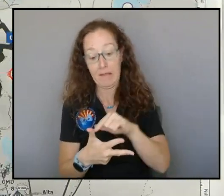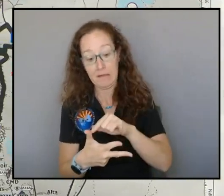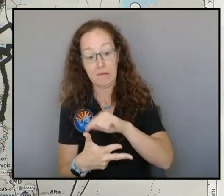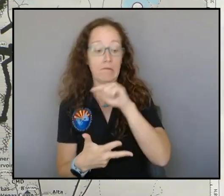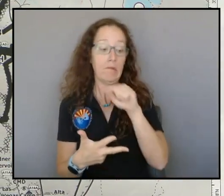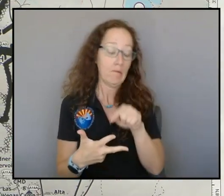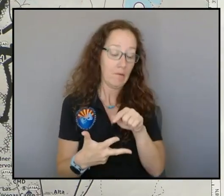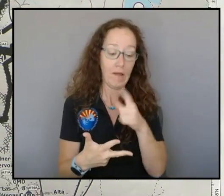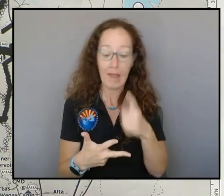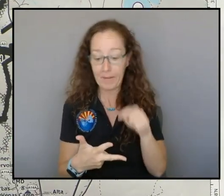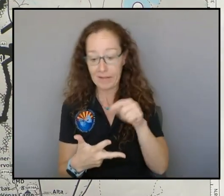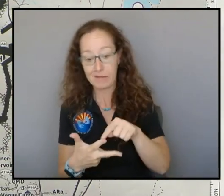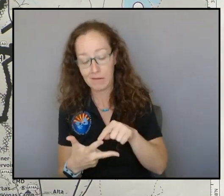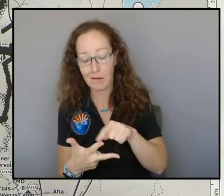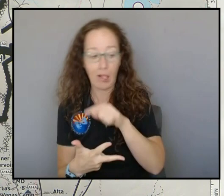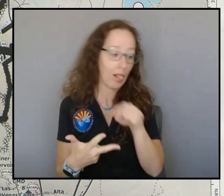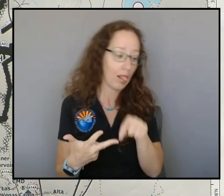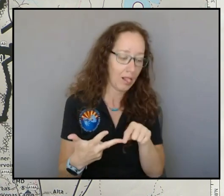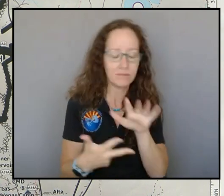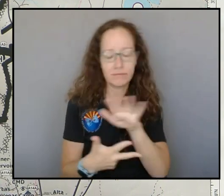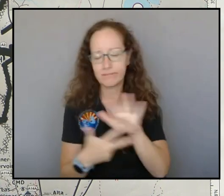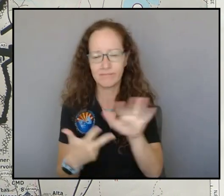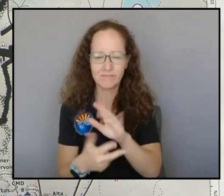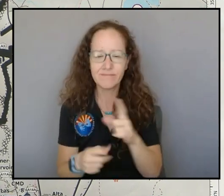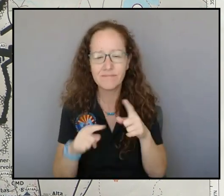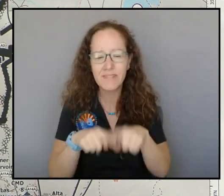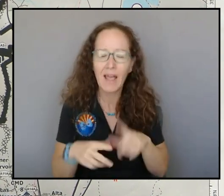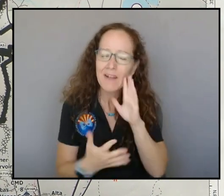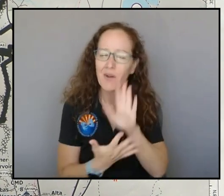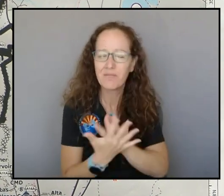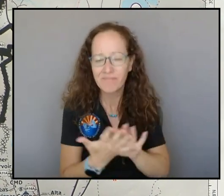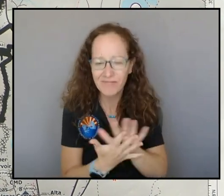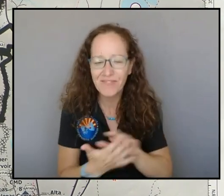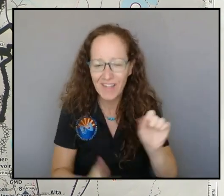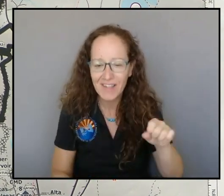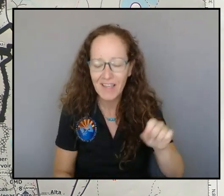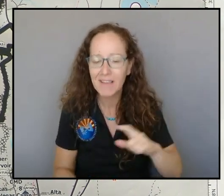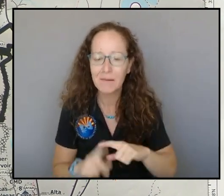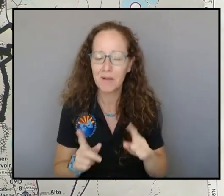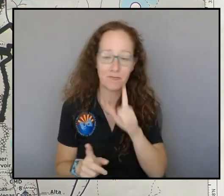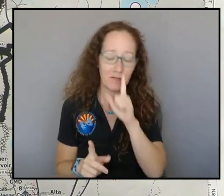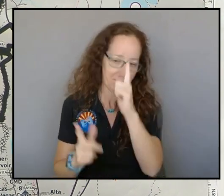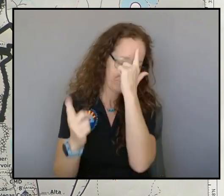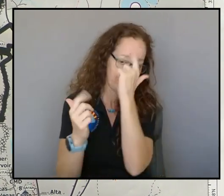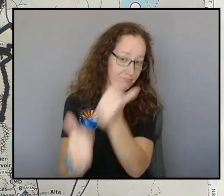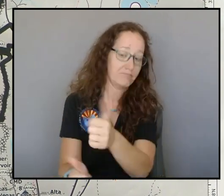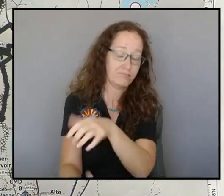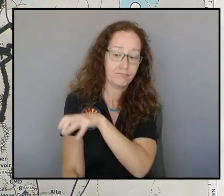vague in a sense, but it really is up to those folks out there on the ground to say, 'Hey we got fire coming up here. We